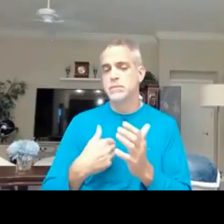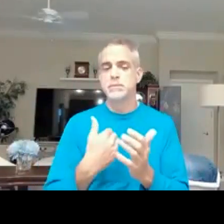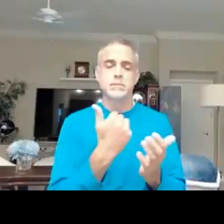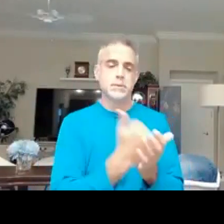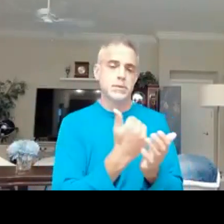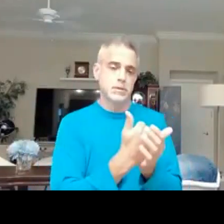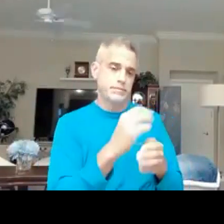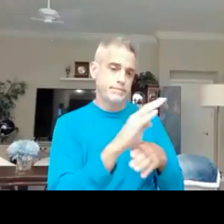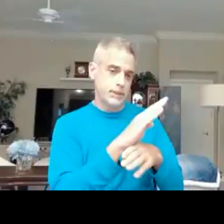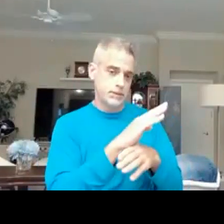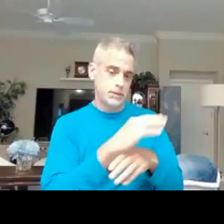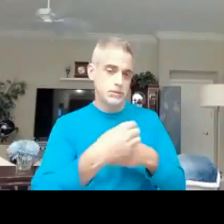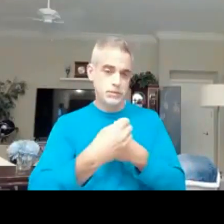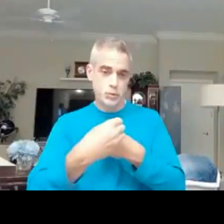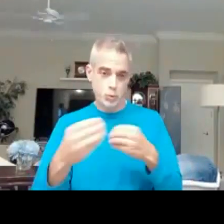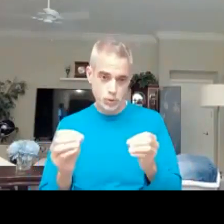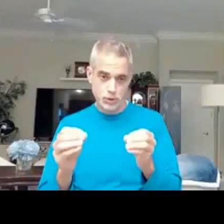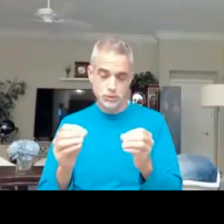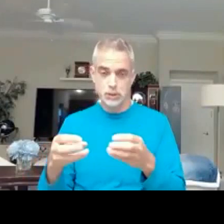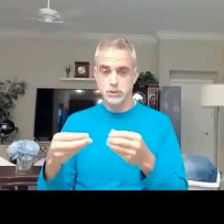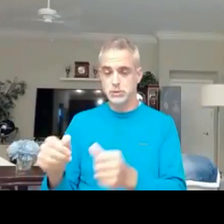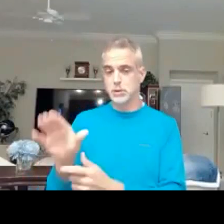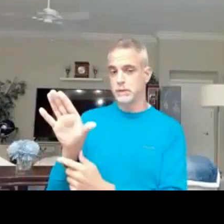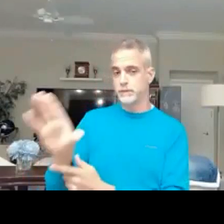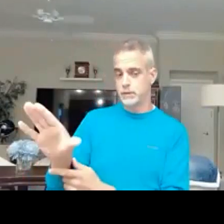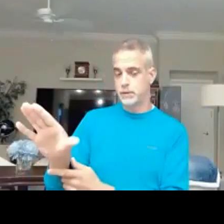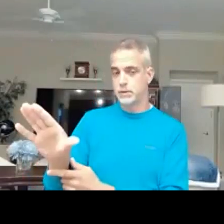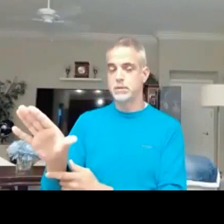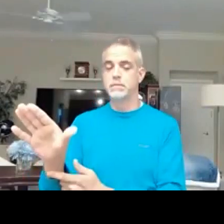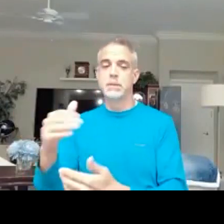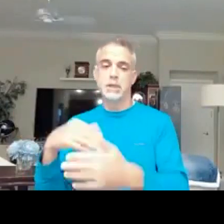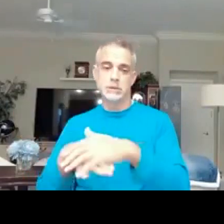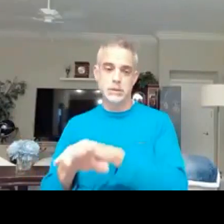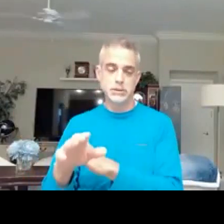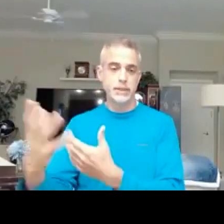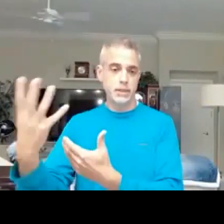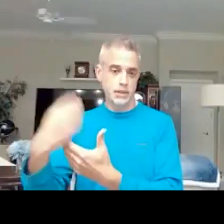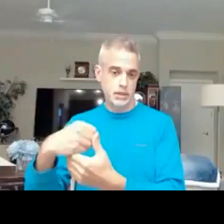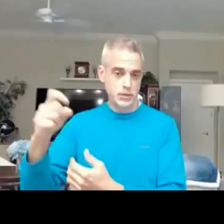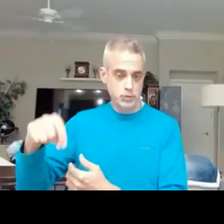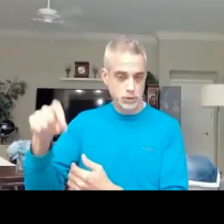and what that really means is that I help businesses and organizations